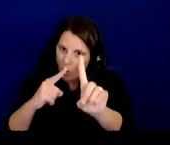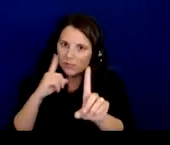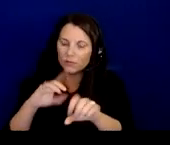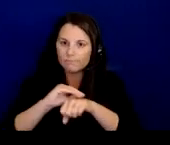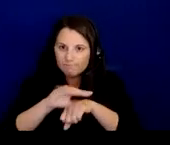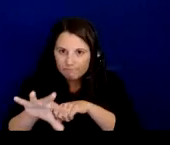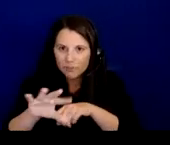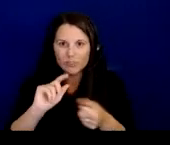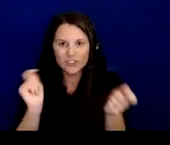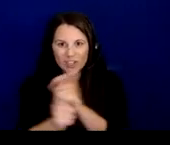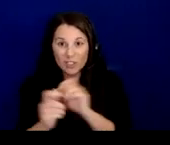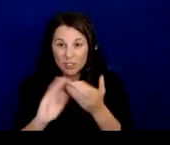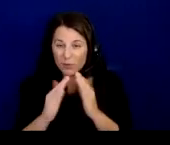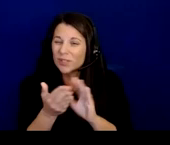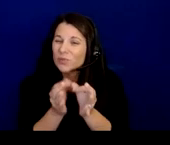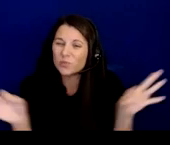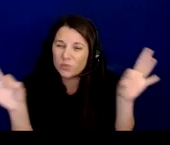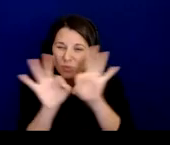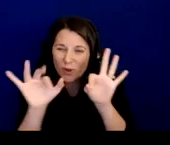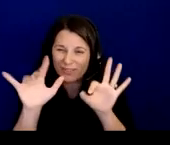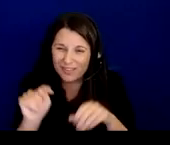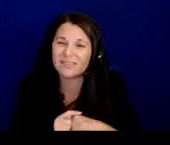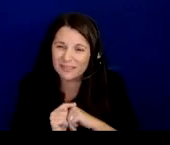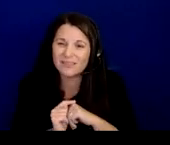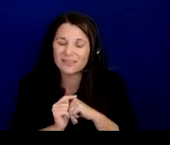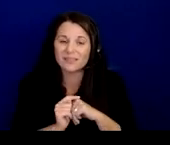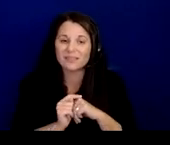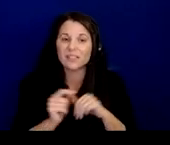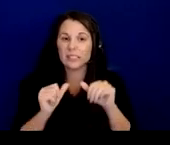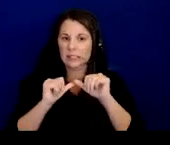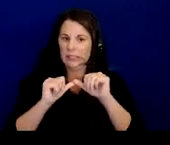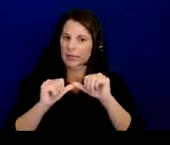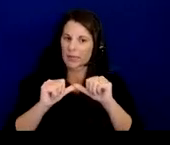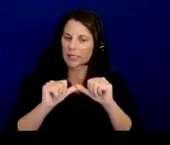Sustainability is always a problem. One of my colleagues at college in Virginia,